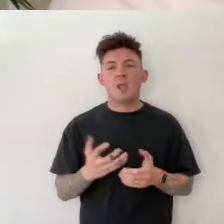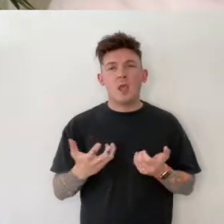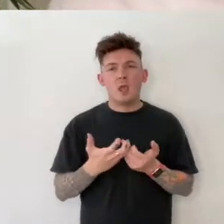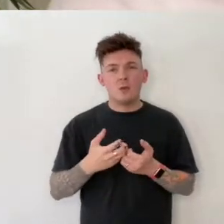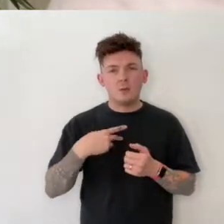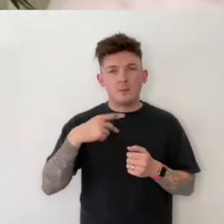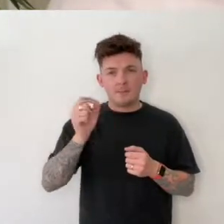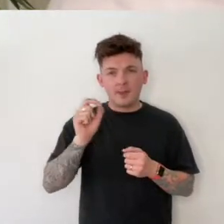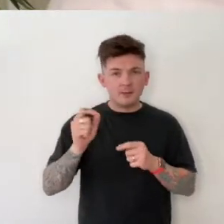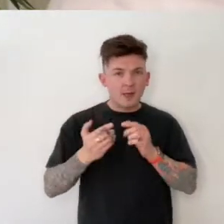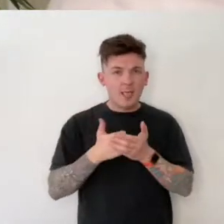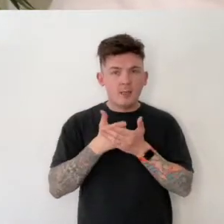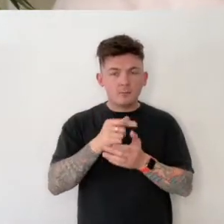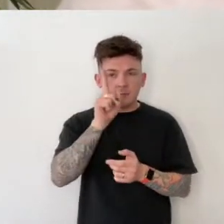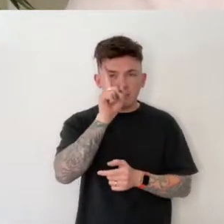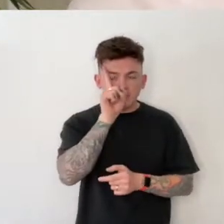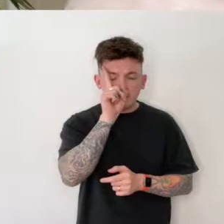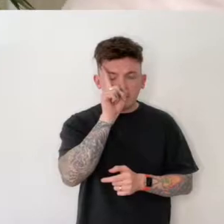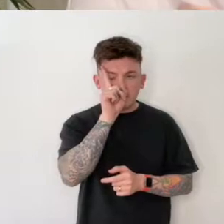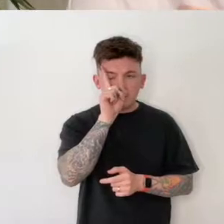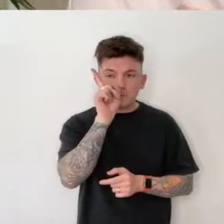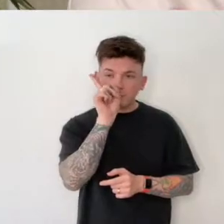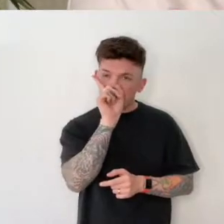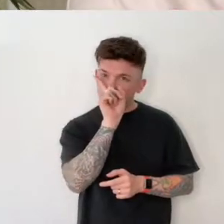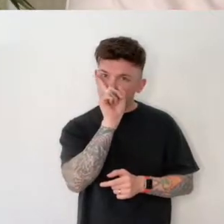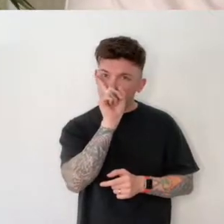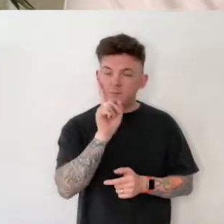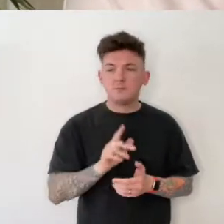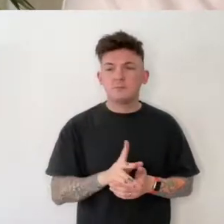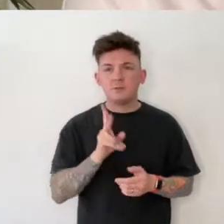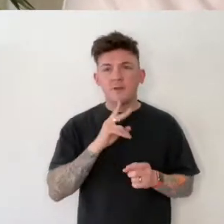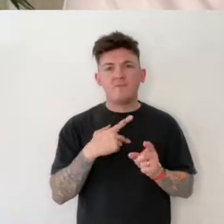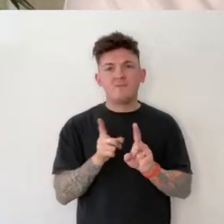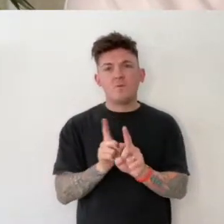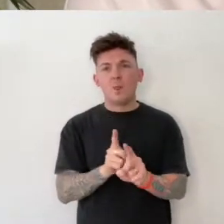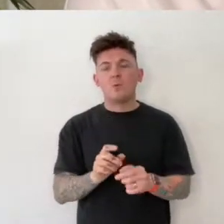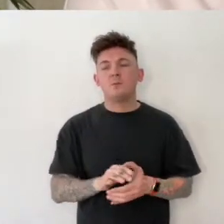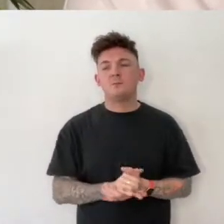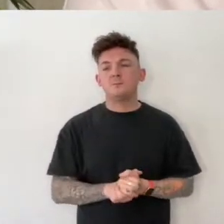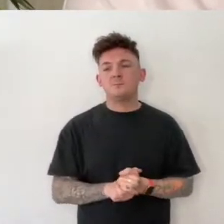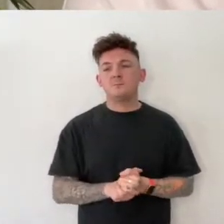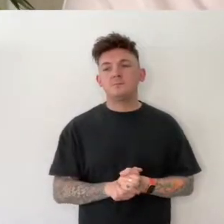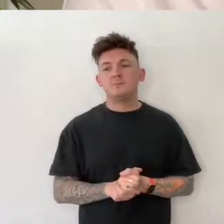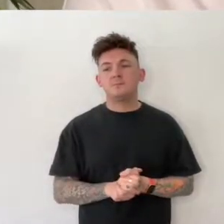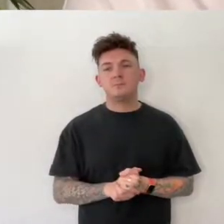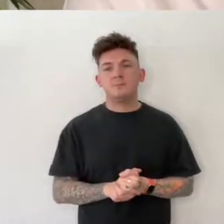to it it's sort of like following that line? as you probably know i i also have a an electrolysis